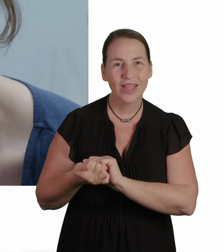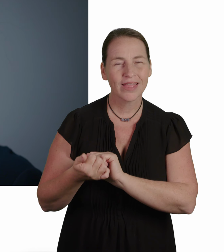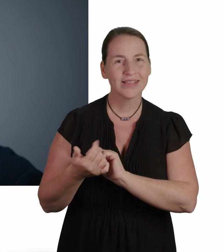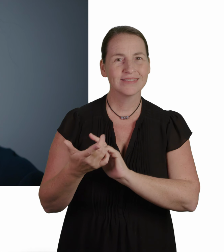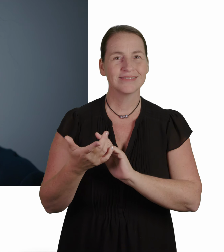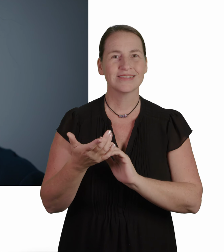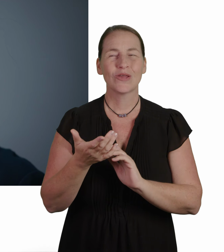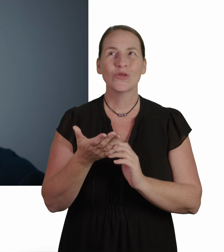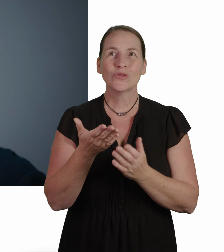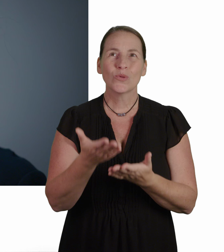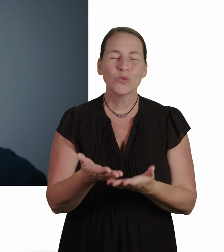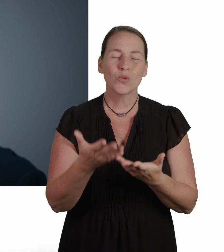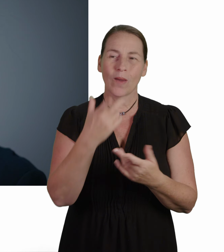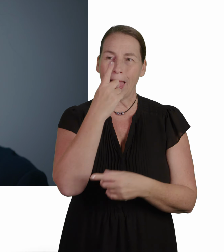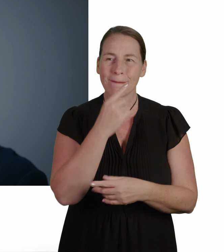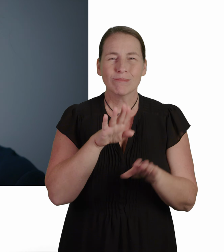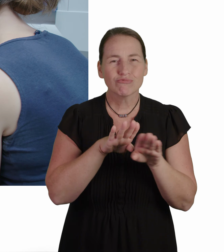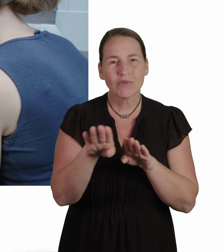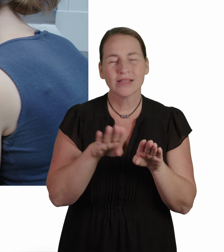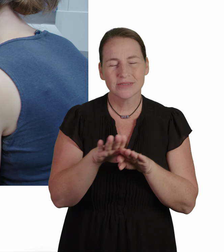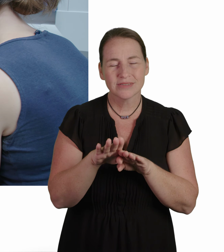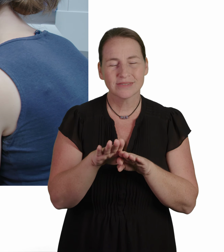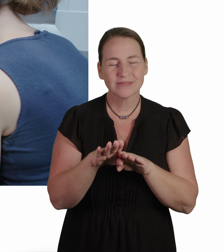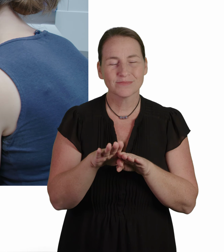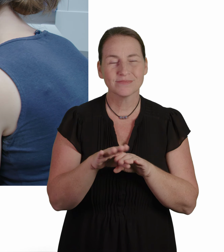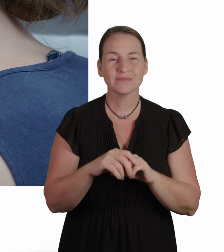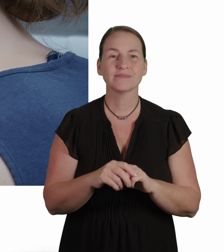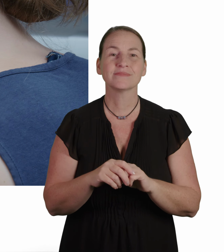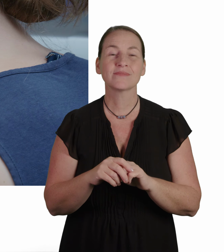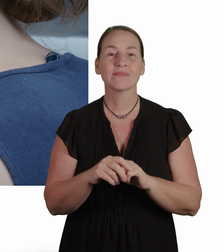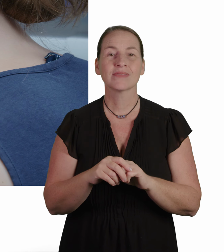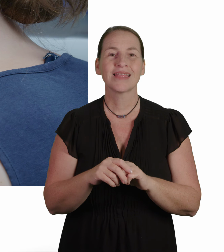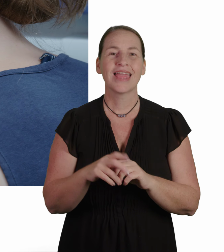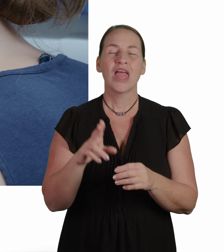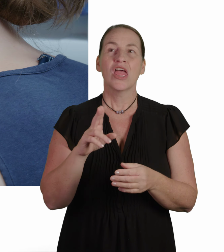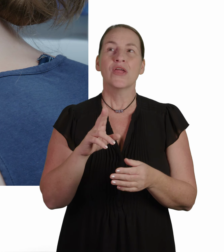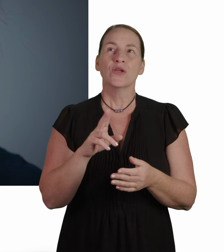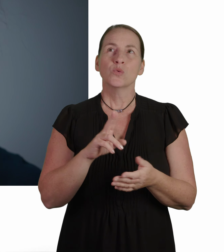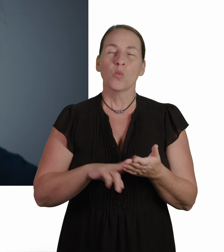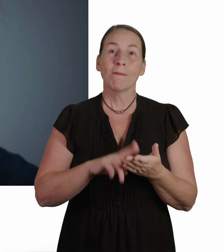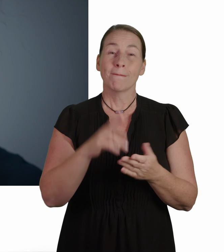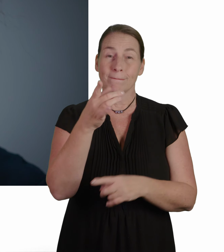so that you are able to practise. Generally, people who have a shorter